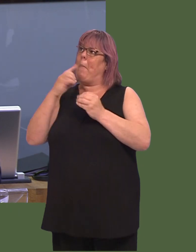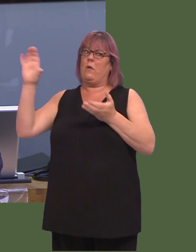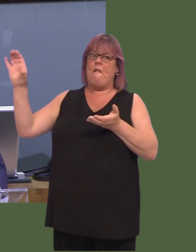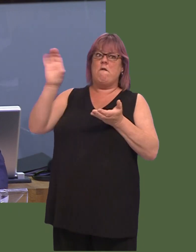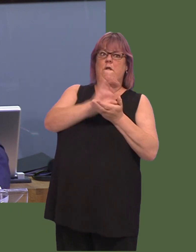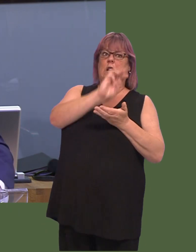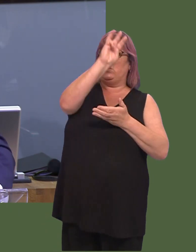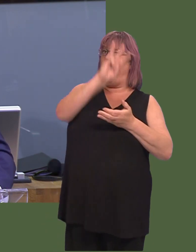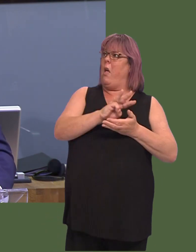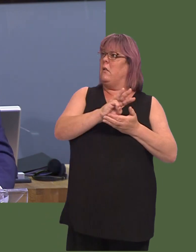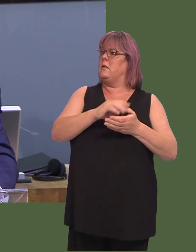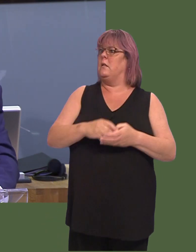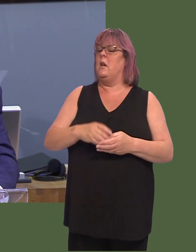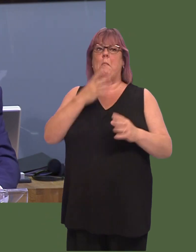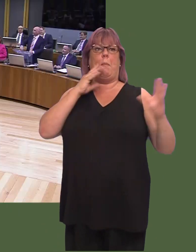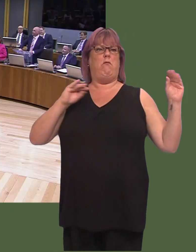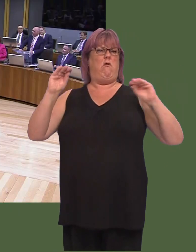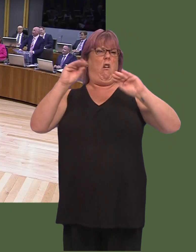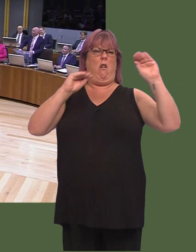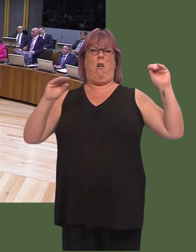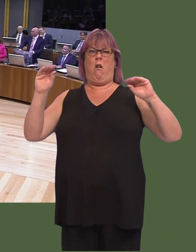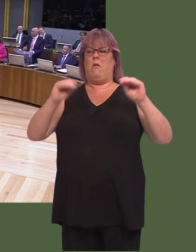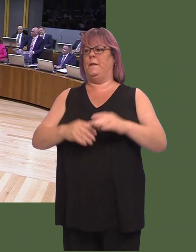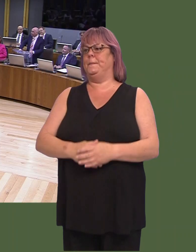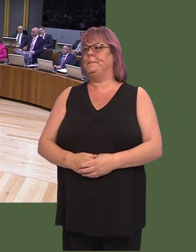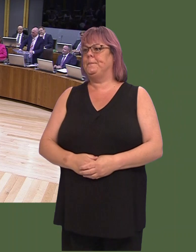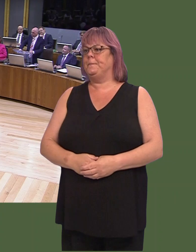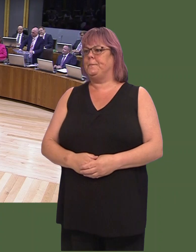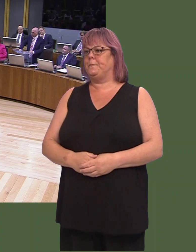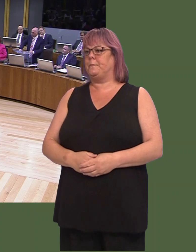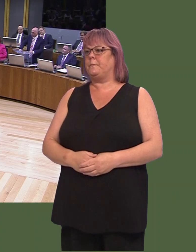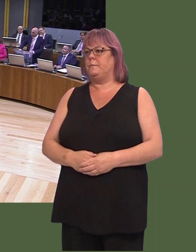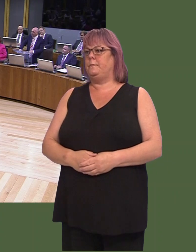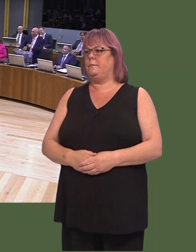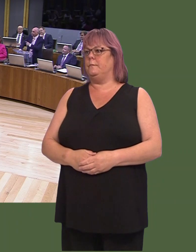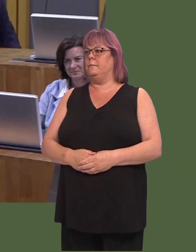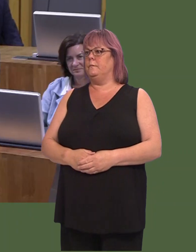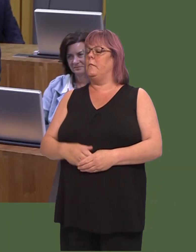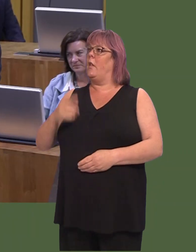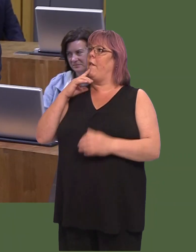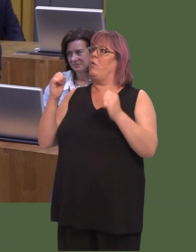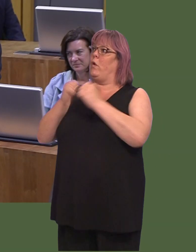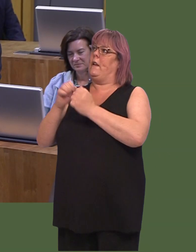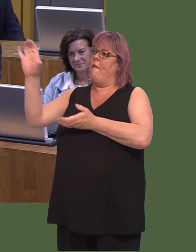Government every yearó[Interruption.]ófor the next few years, every year for the next few years.